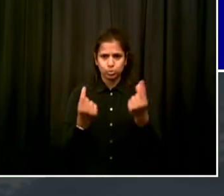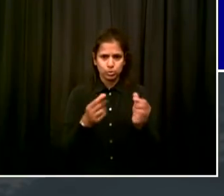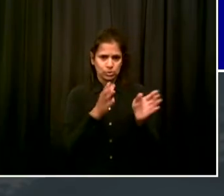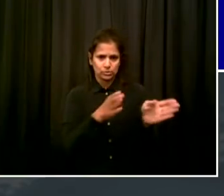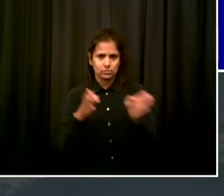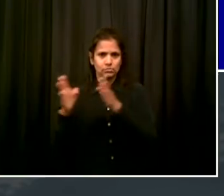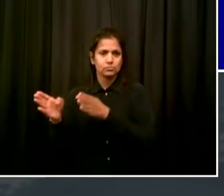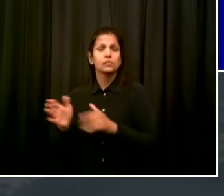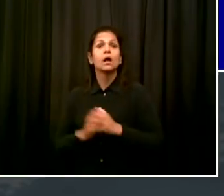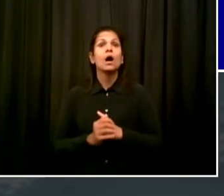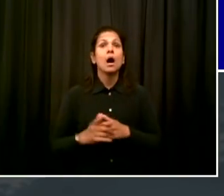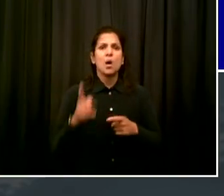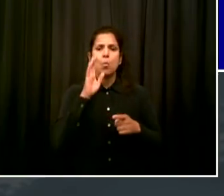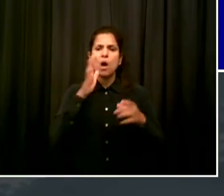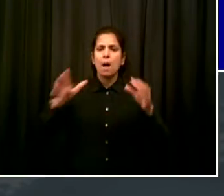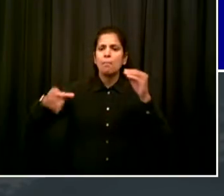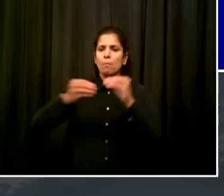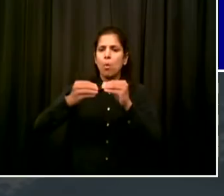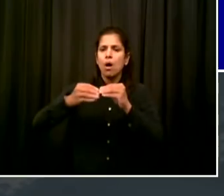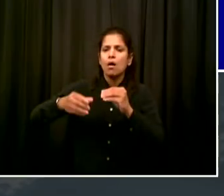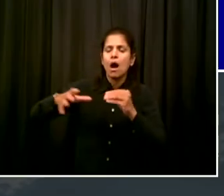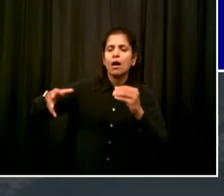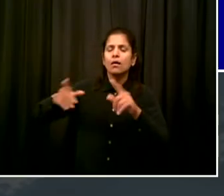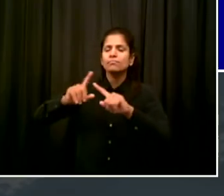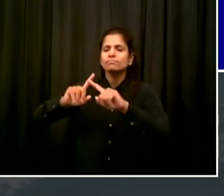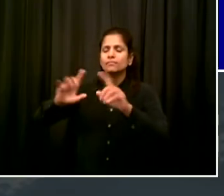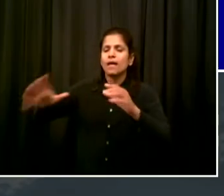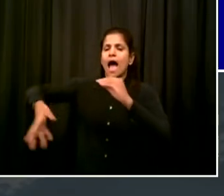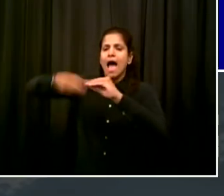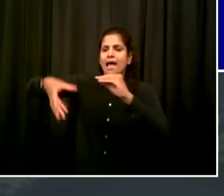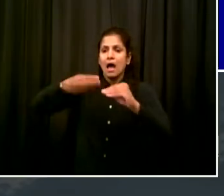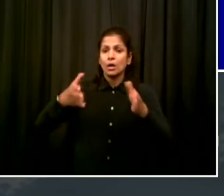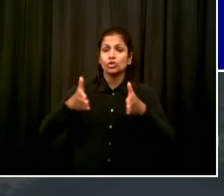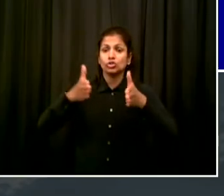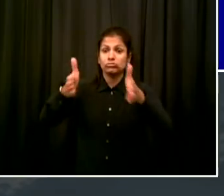GOING TO DO MORE WITH THE OPEN STREETS AND COMBINING THE ENOP STREETS AND OPEN RESTAURANTS